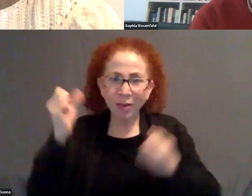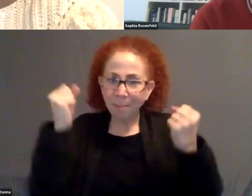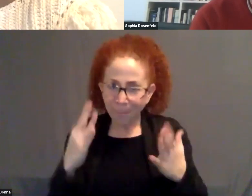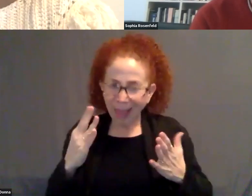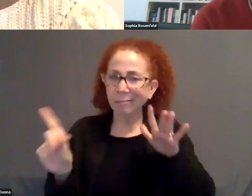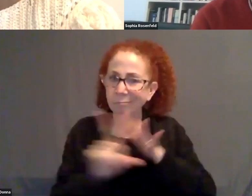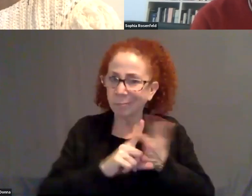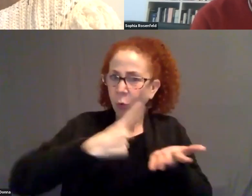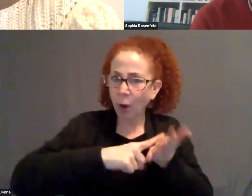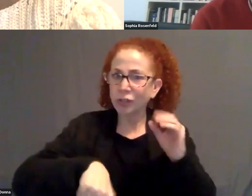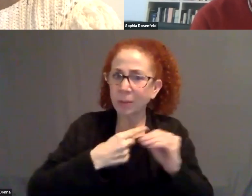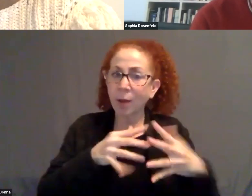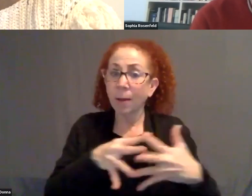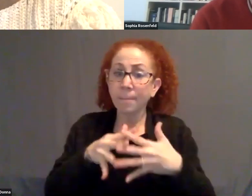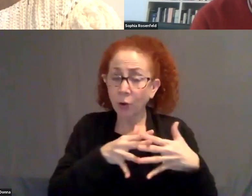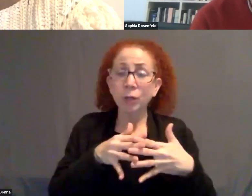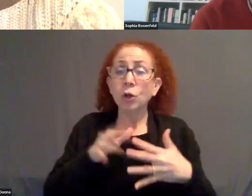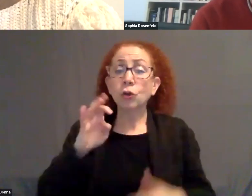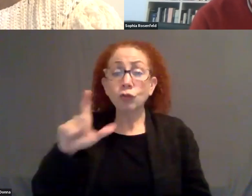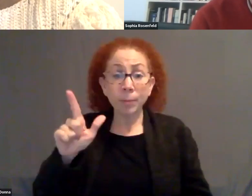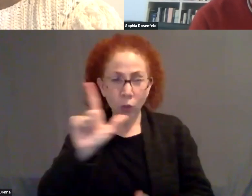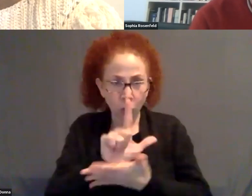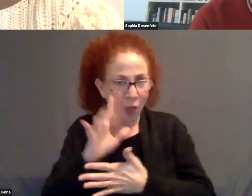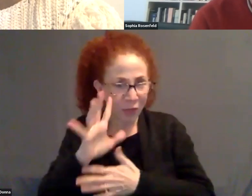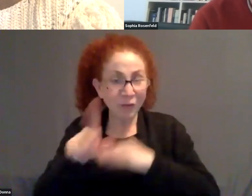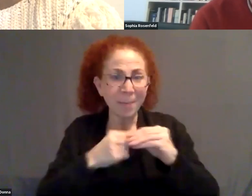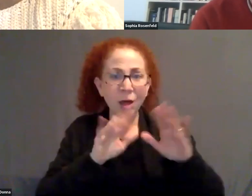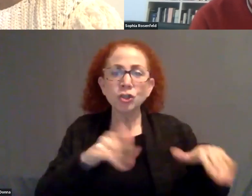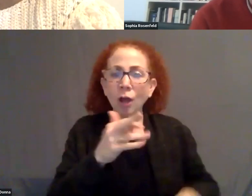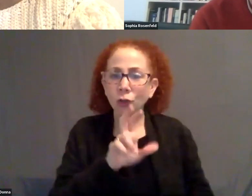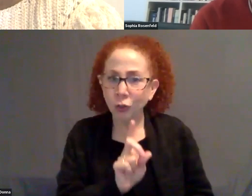in American criminal law theory about childhood,